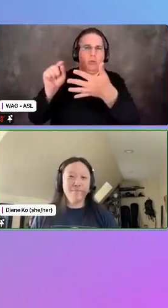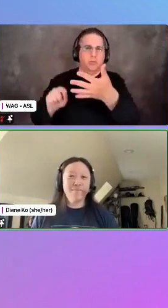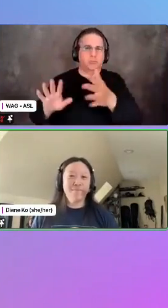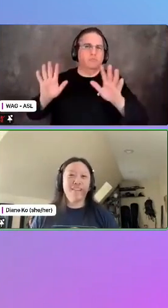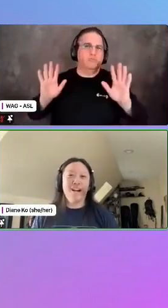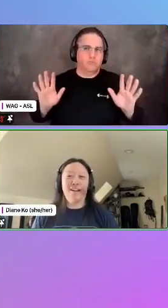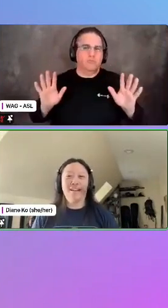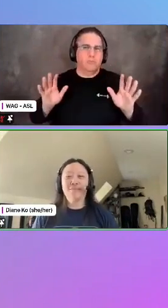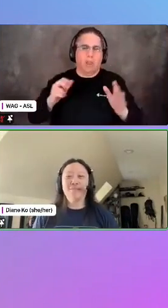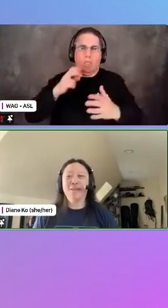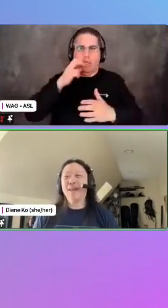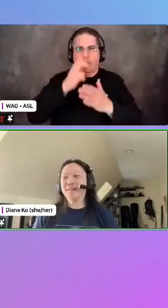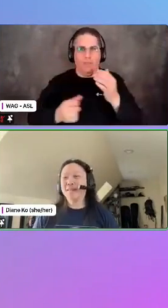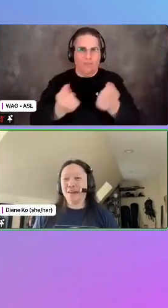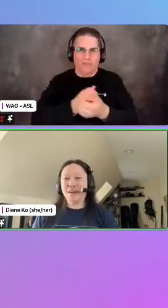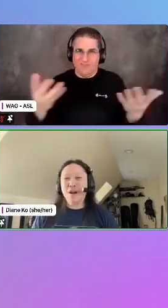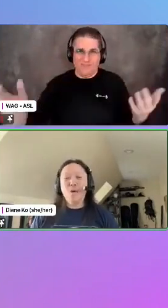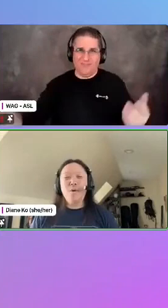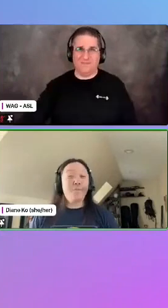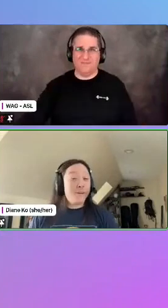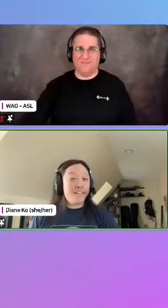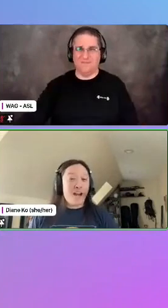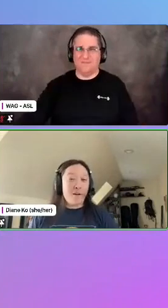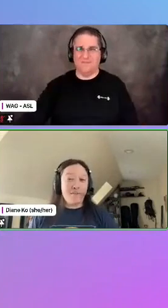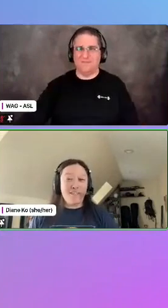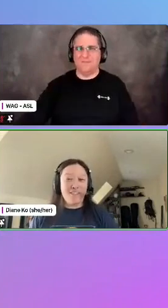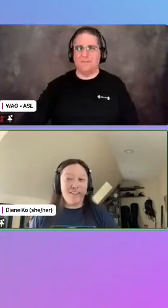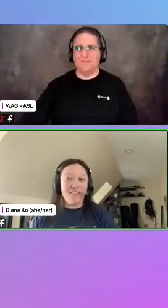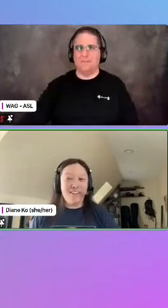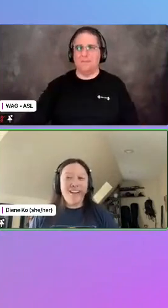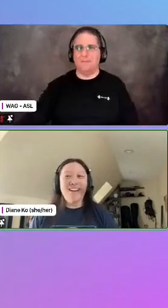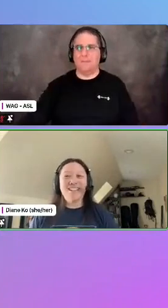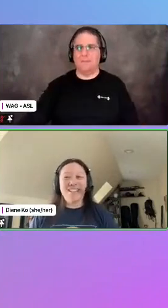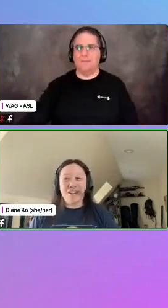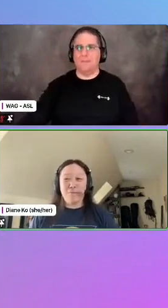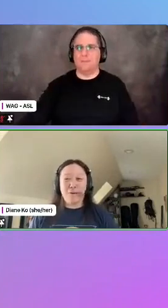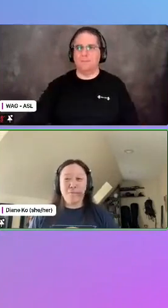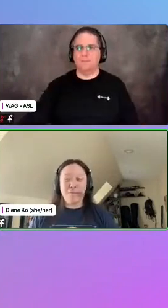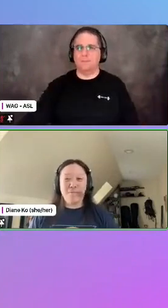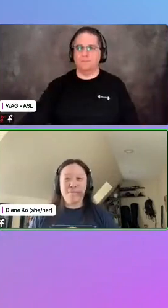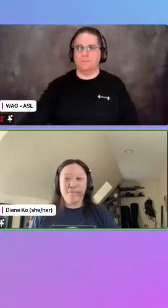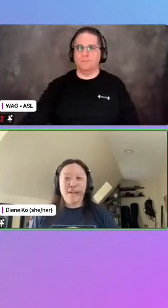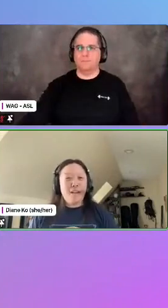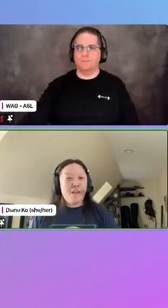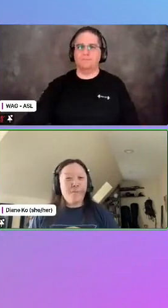years or so. Ever since I was first introduced to of you may also it. Some be able to see some of my other passions